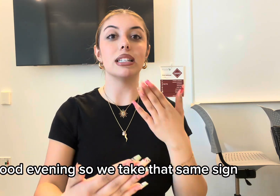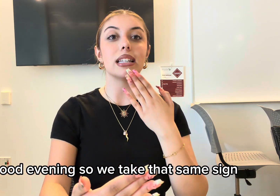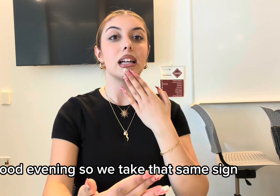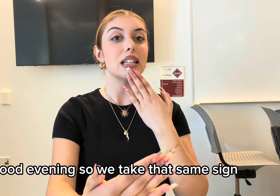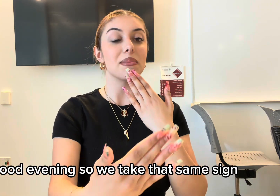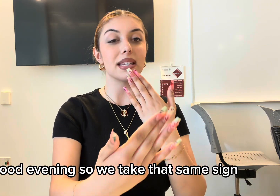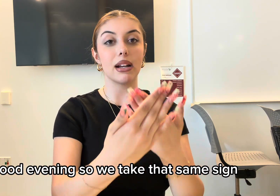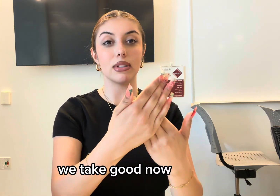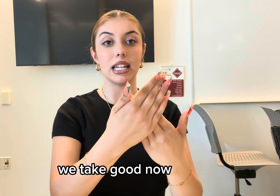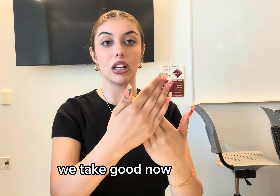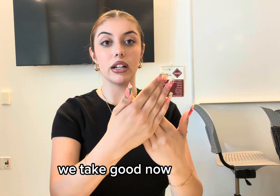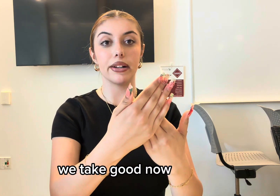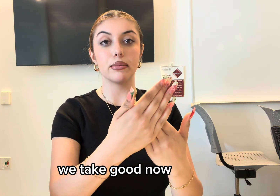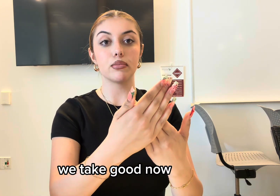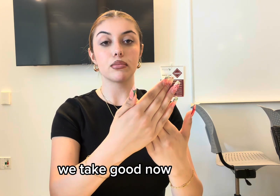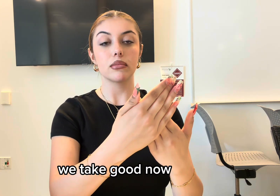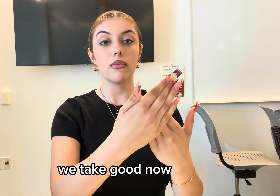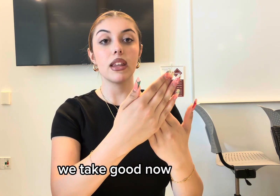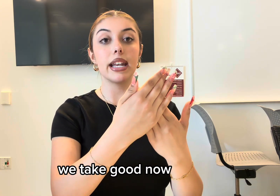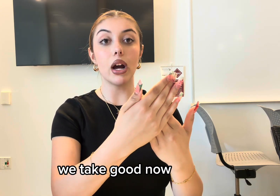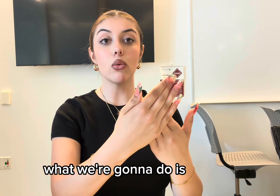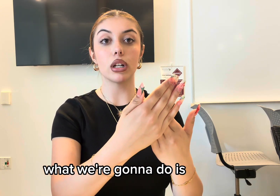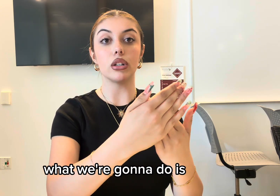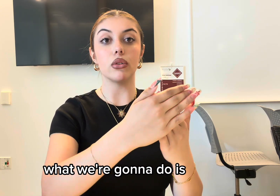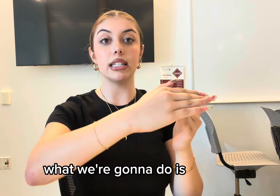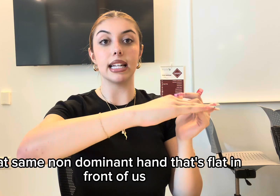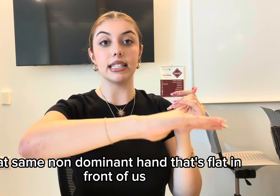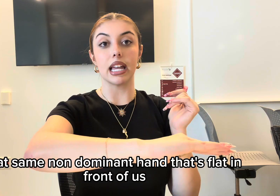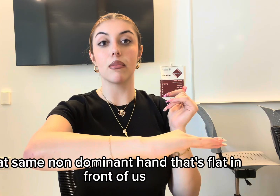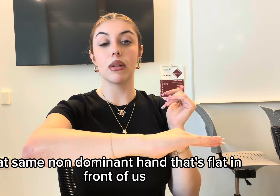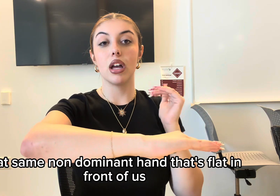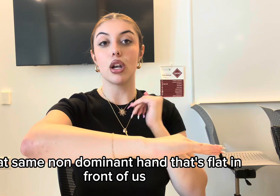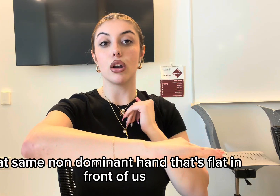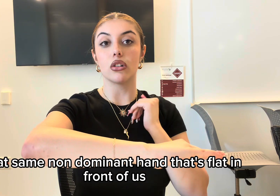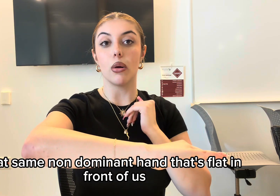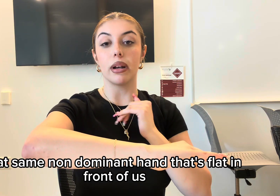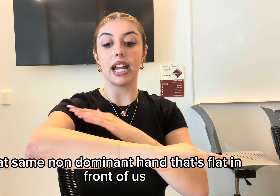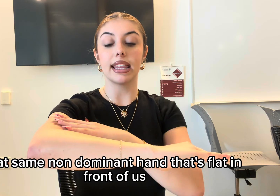we take that same sign. We take good. Now, what we're going to do is that same non-dominant hand